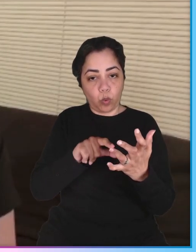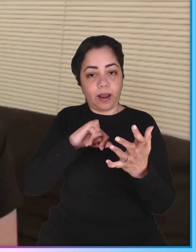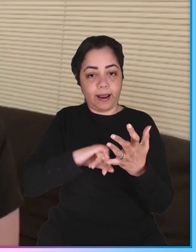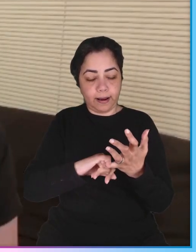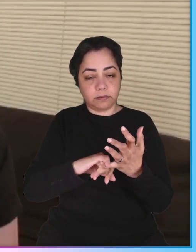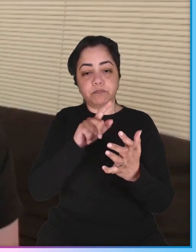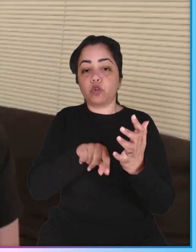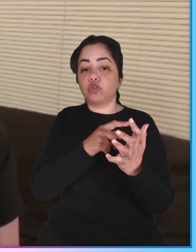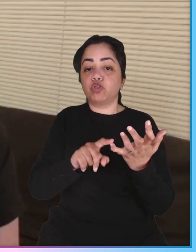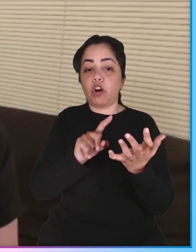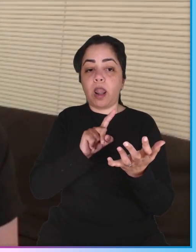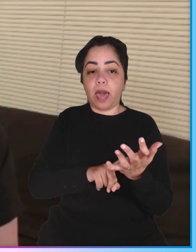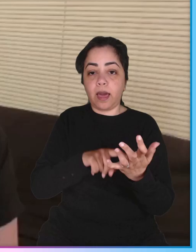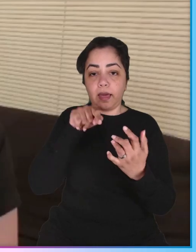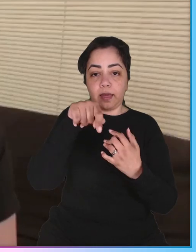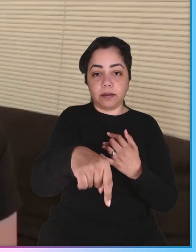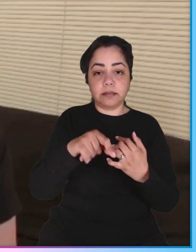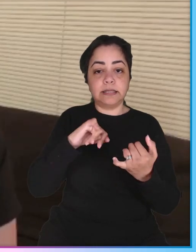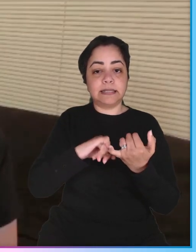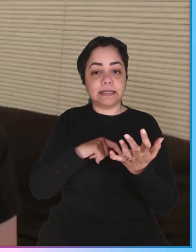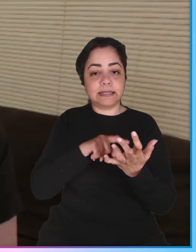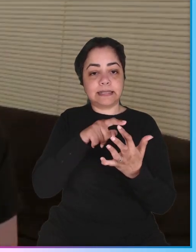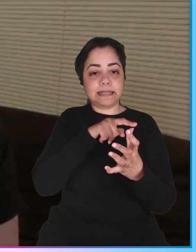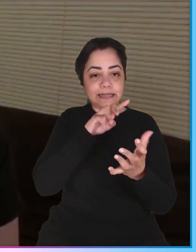Please have a lovely day, and enjoy the rest of the showcase.